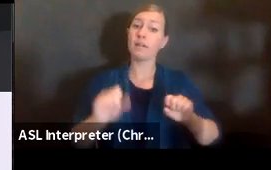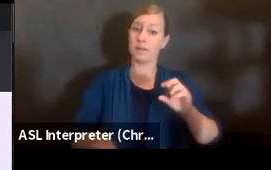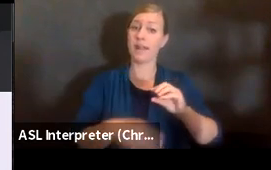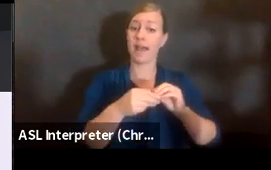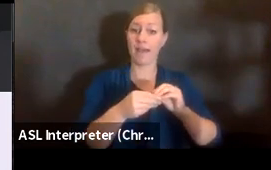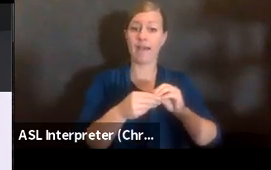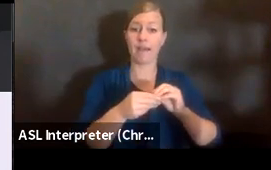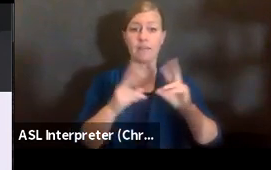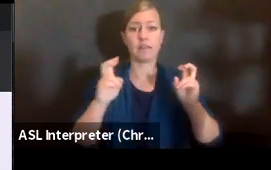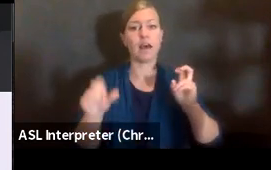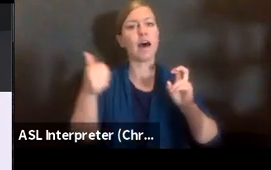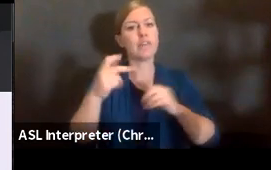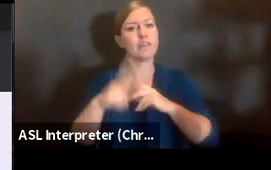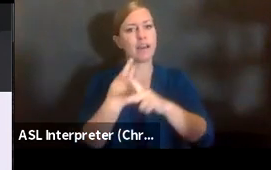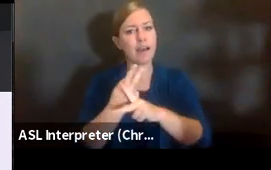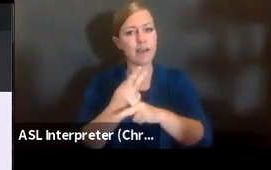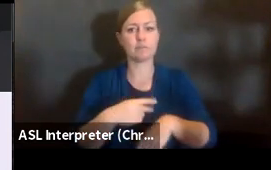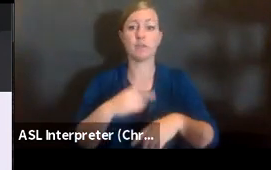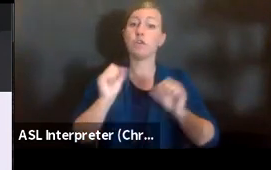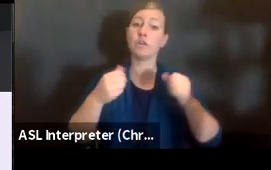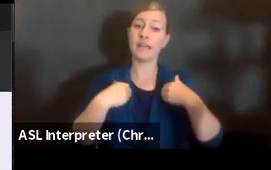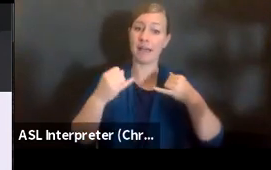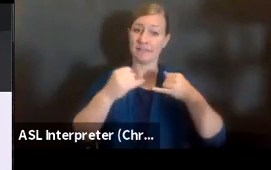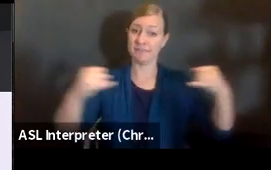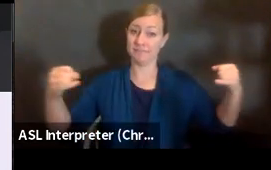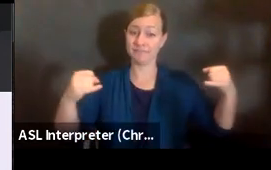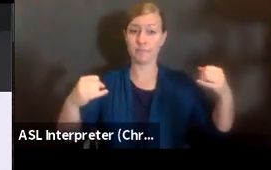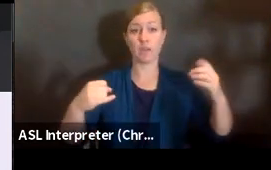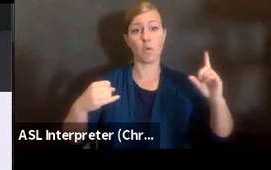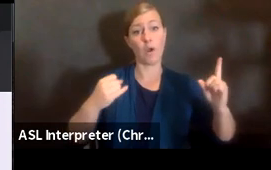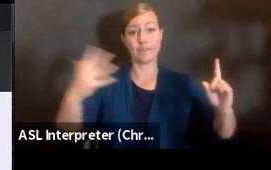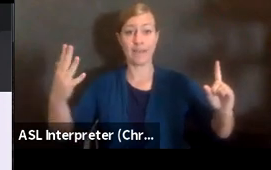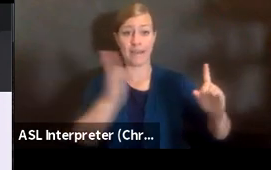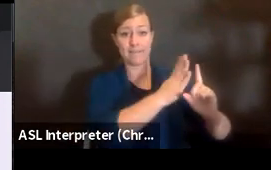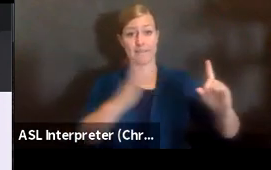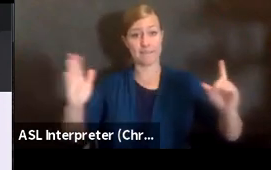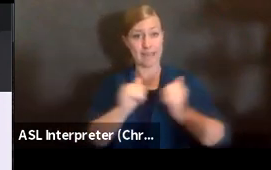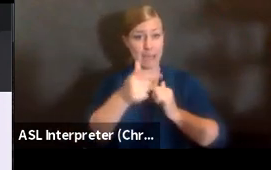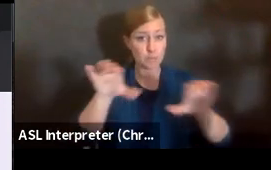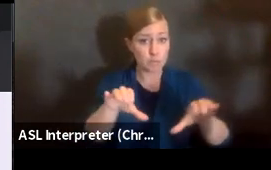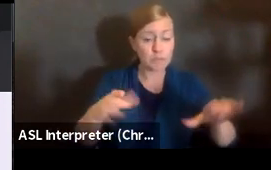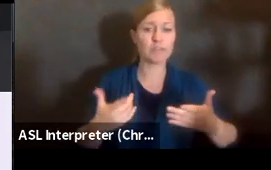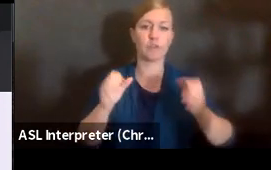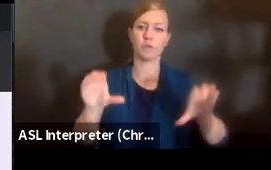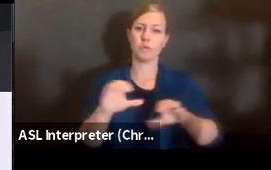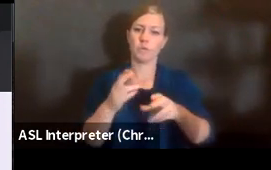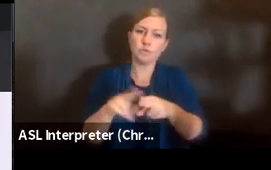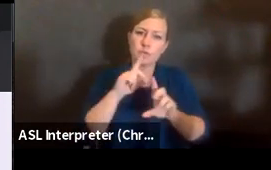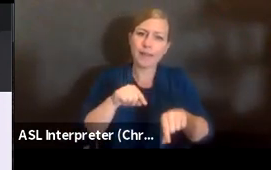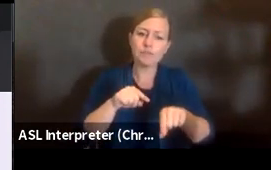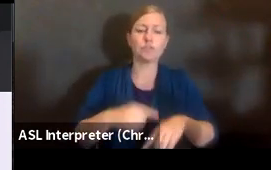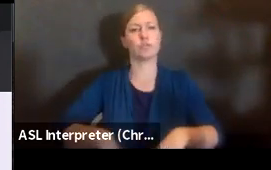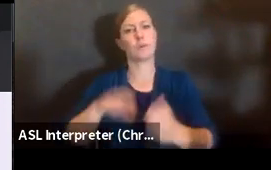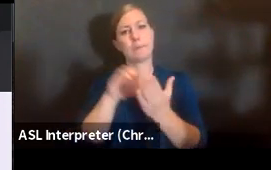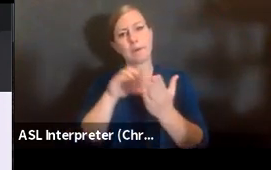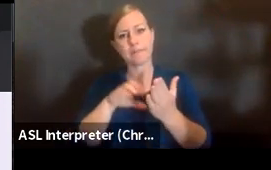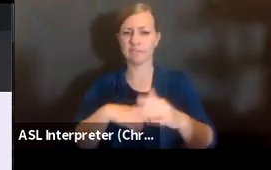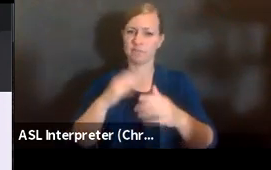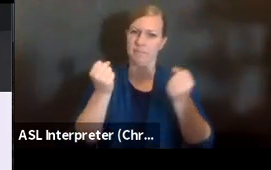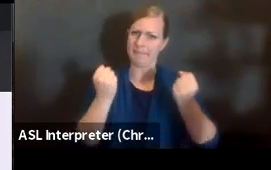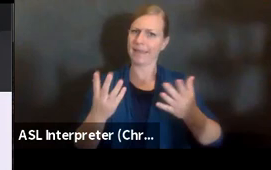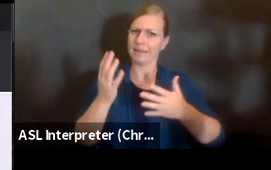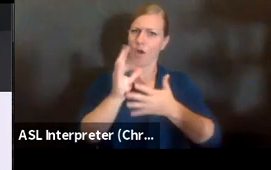Katherine Livick - ESD 112: other types, a linear scale. On a scale from one to five, how are you doing? I could have them do a short answer or a paragraph. I have a lot of options here. Again, not a forms class.